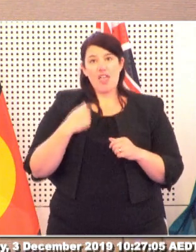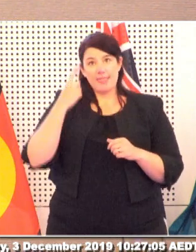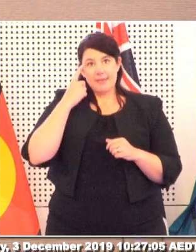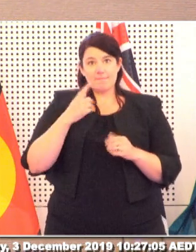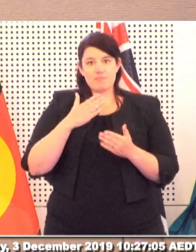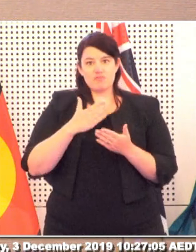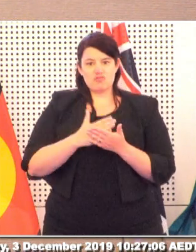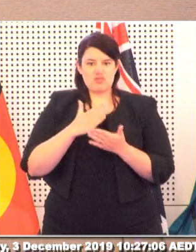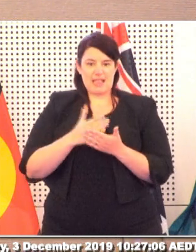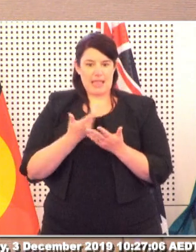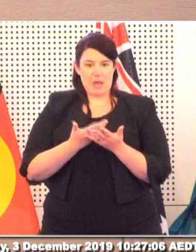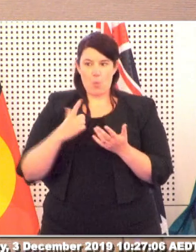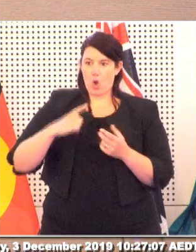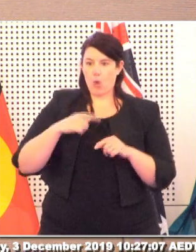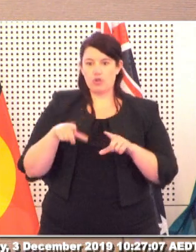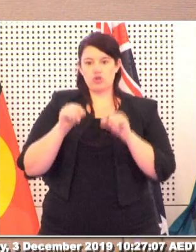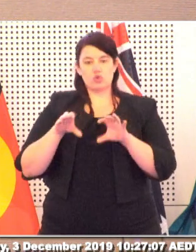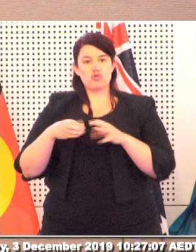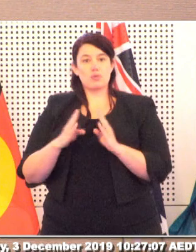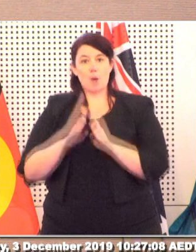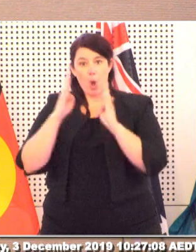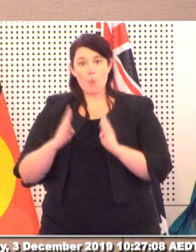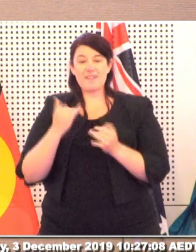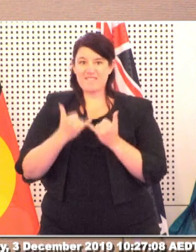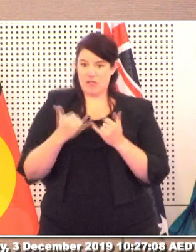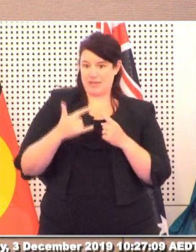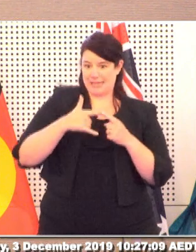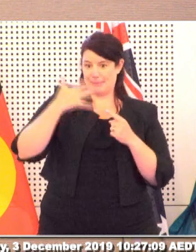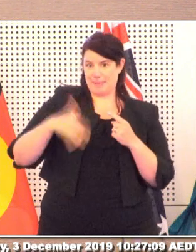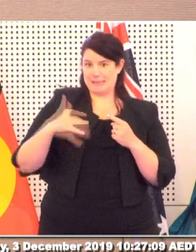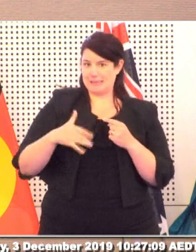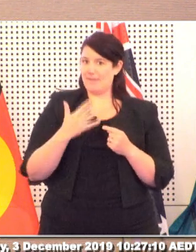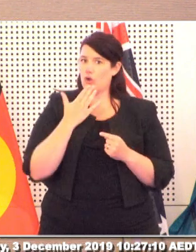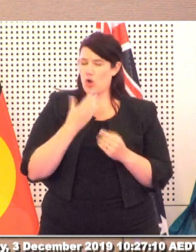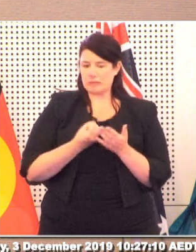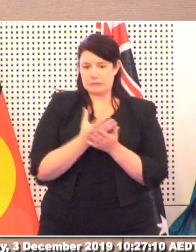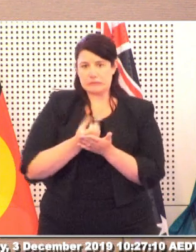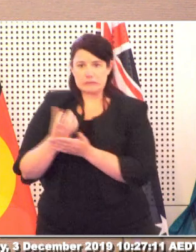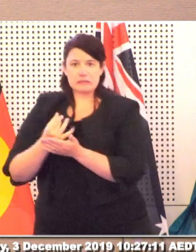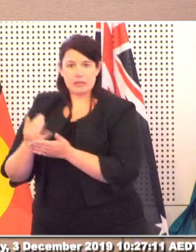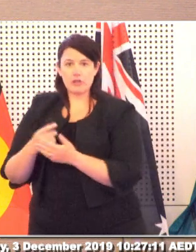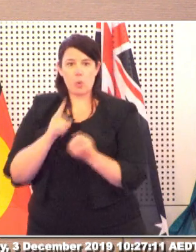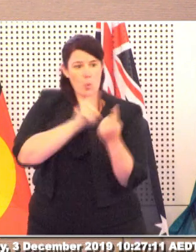scale. So it was very expensive to provide one on one support for every resident to